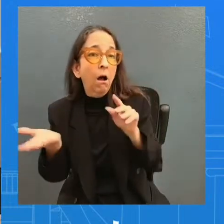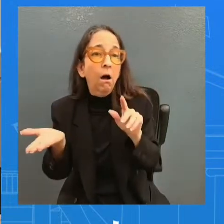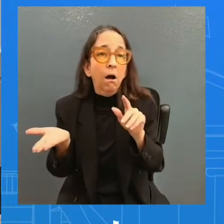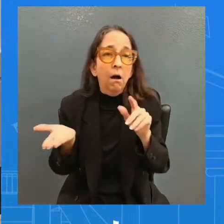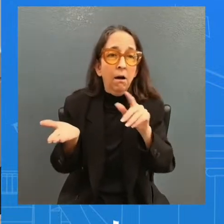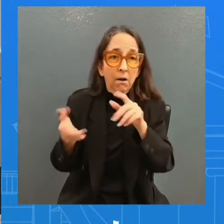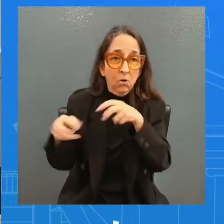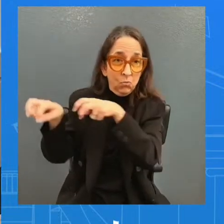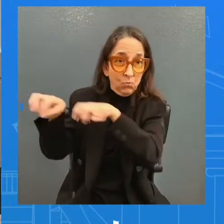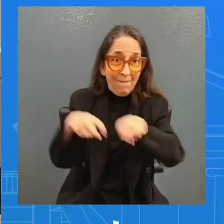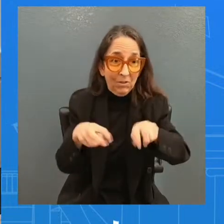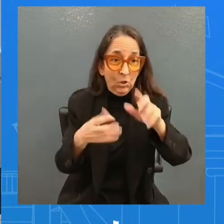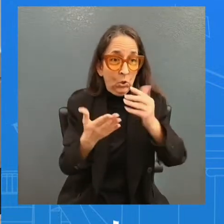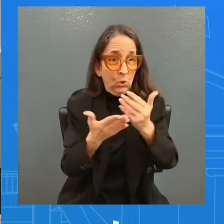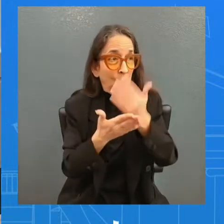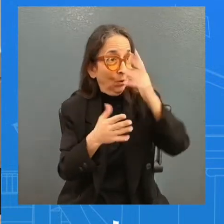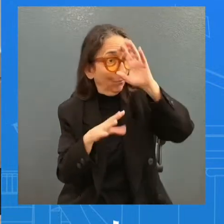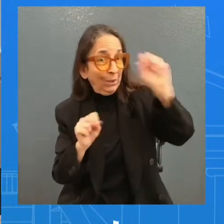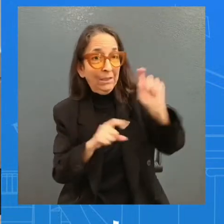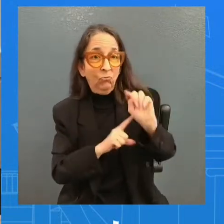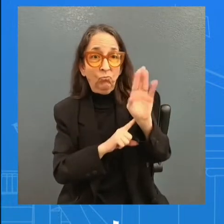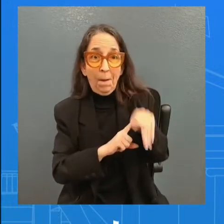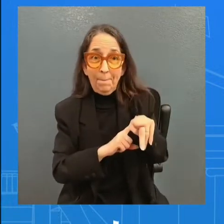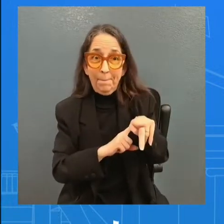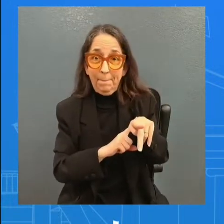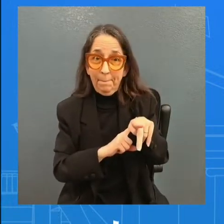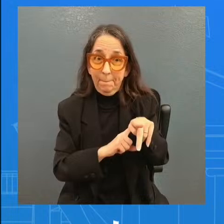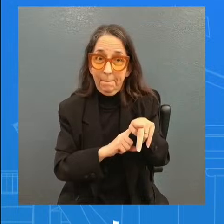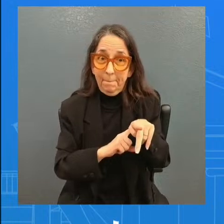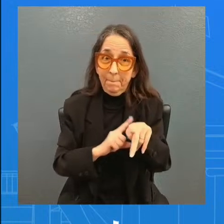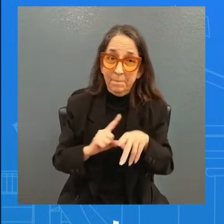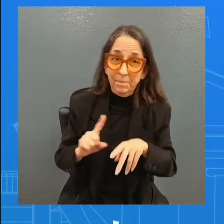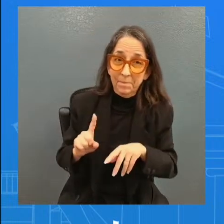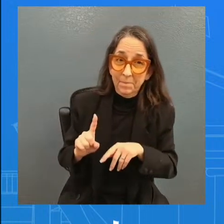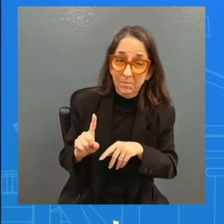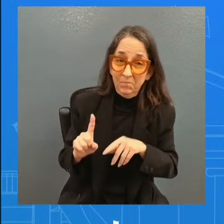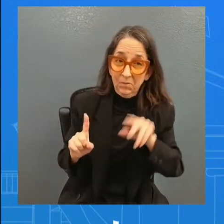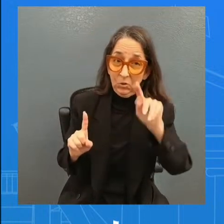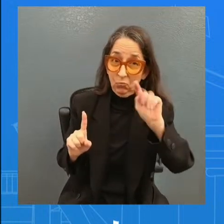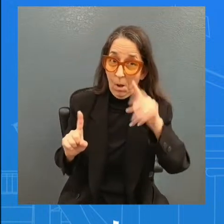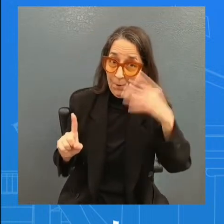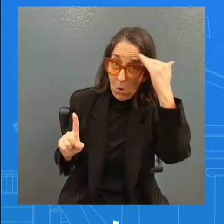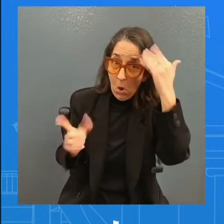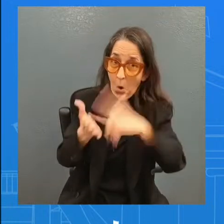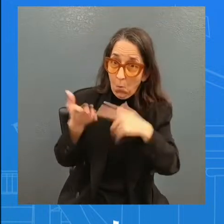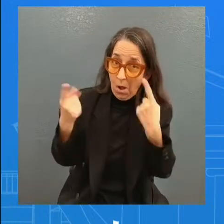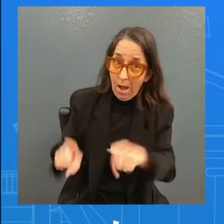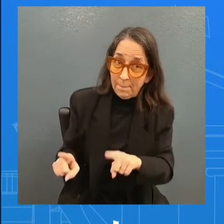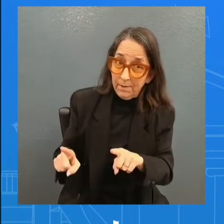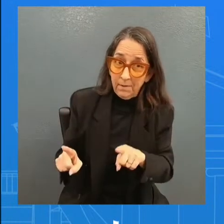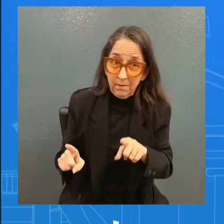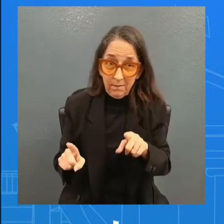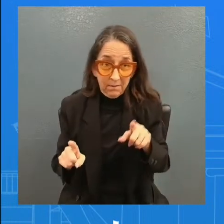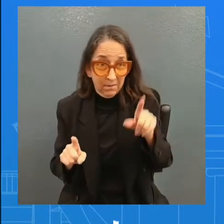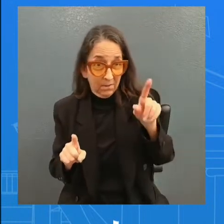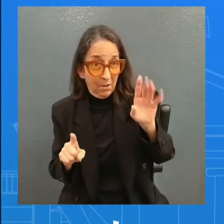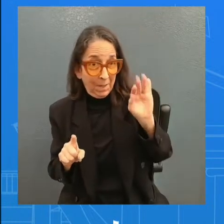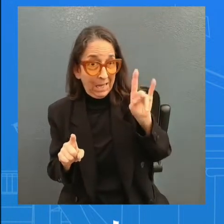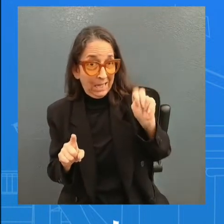to the president-elect on matters like this? Ms. Jean-Pierre: I mean, look -- and -- and I’m -- I’m actually glad you asked this question, because one of the things that you all do as a --